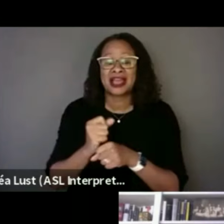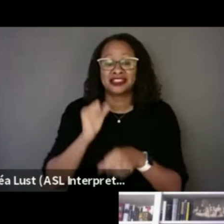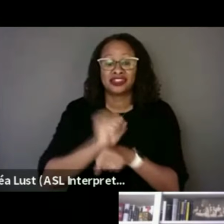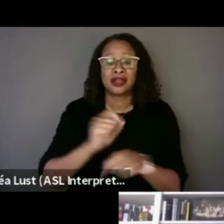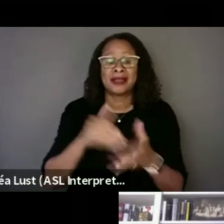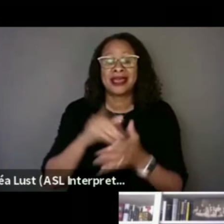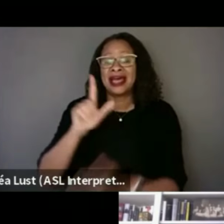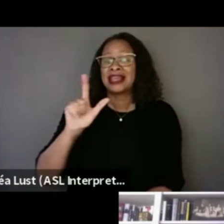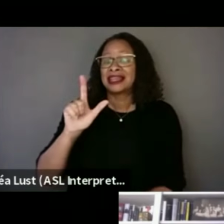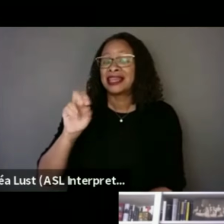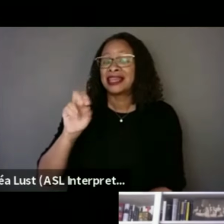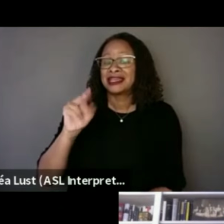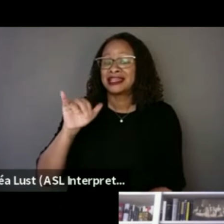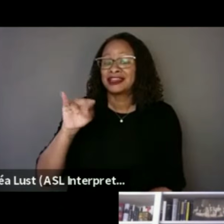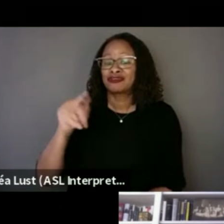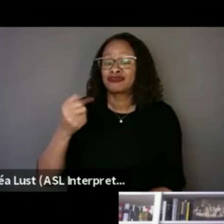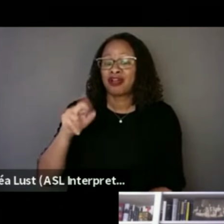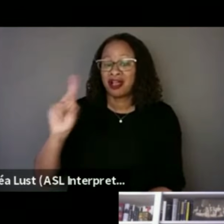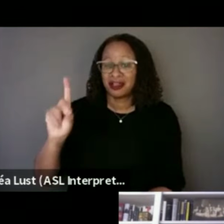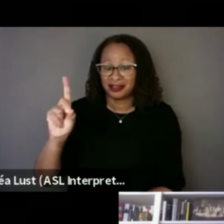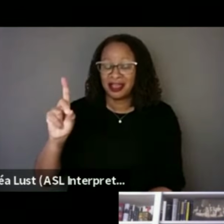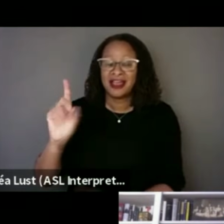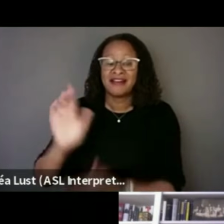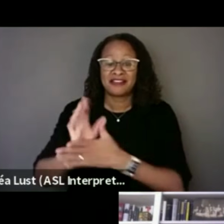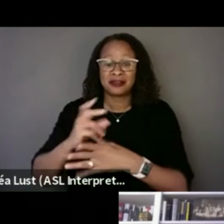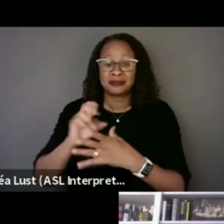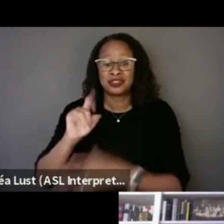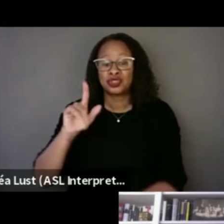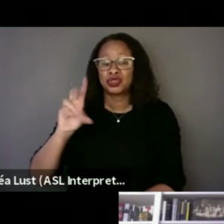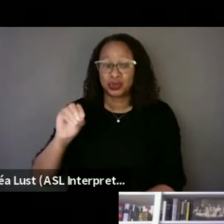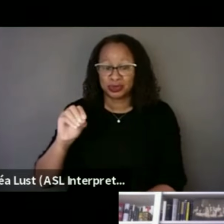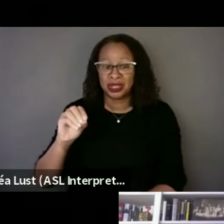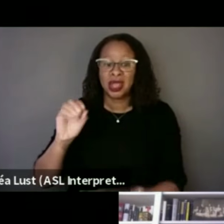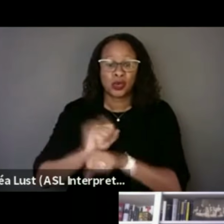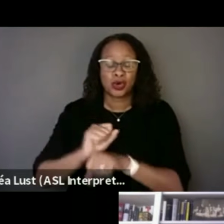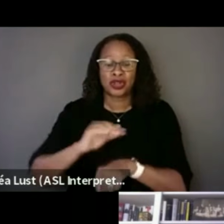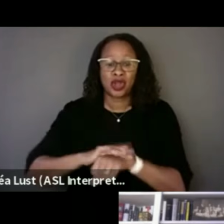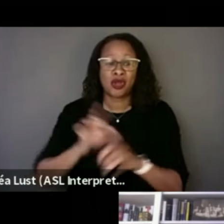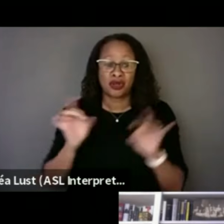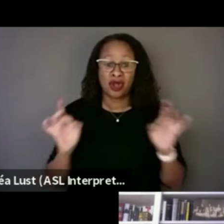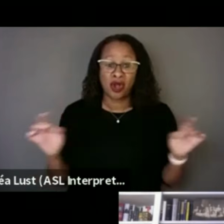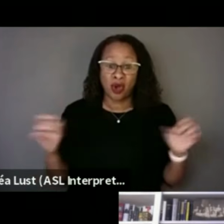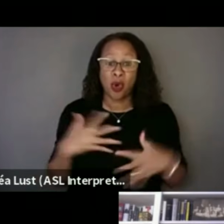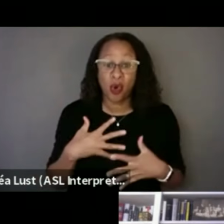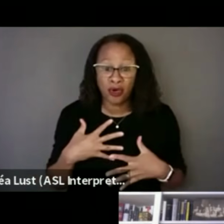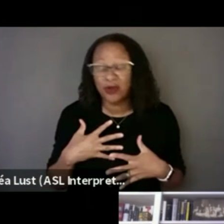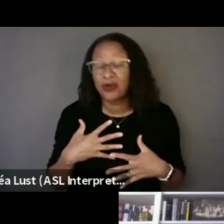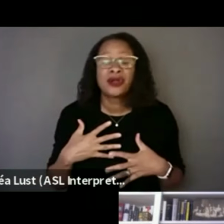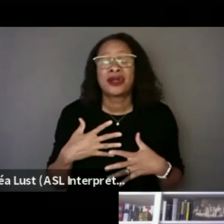working on a horror movie that starred Robert Englund, who's the Freddy Kruger in "Nightmare On Elm Street".